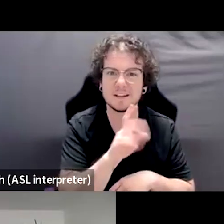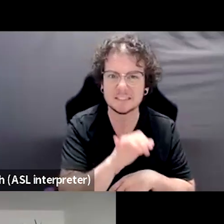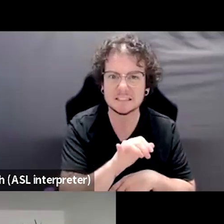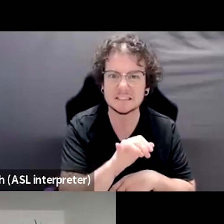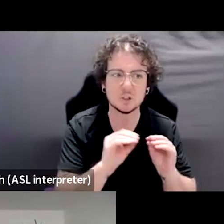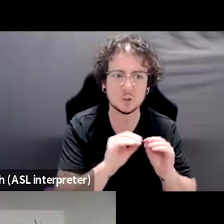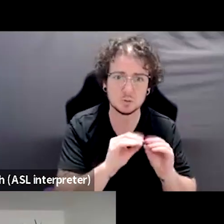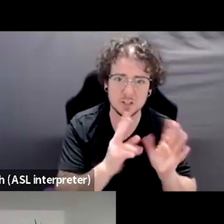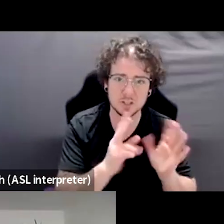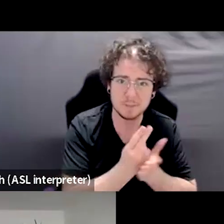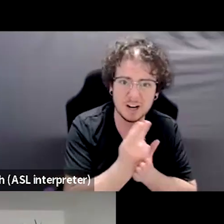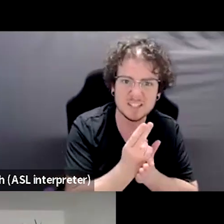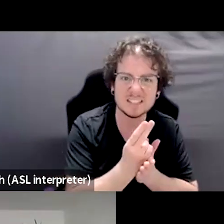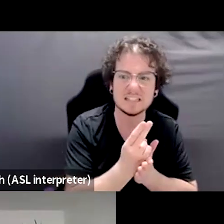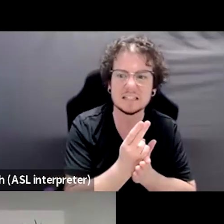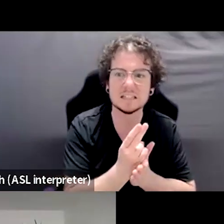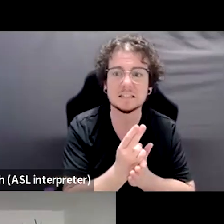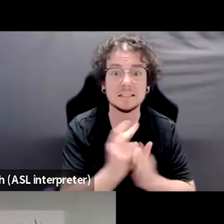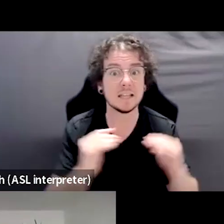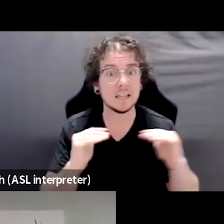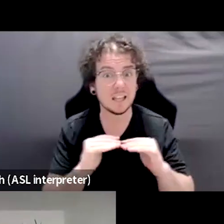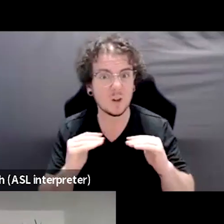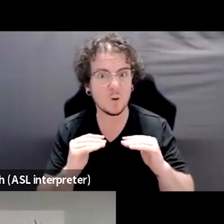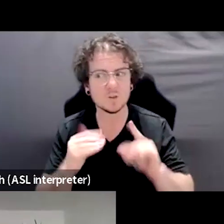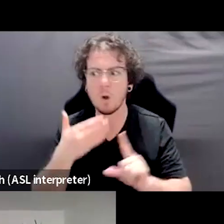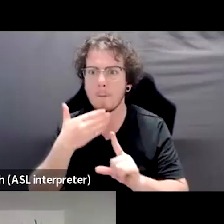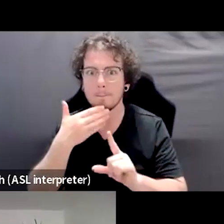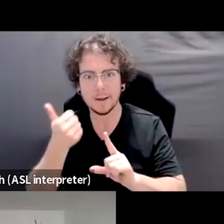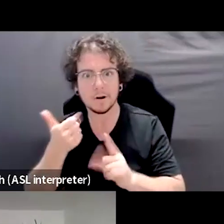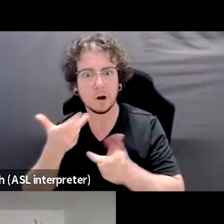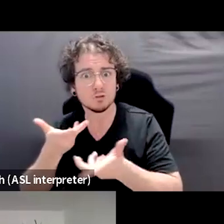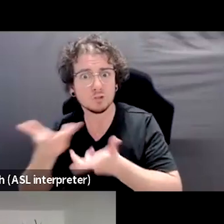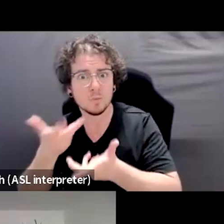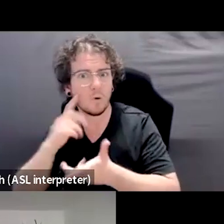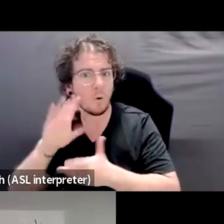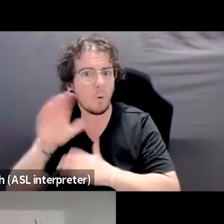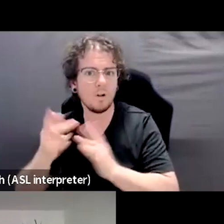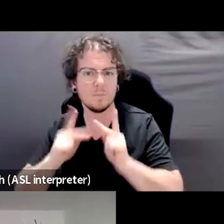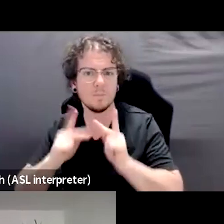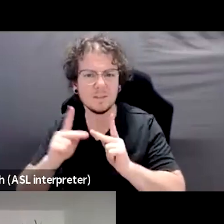better treatment or equal treatment for all. And I didn't even mean that in terms of salary. I meant